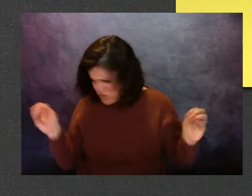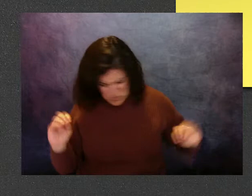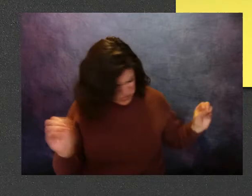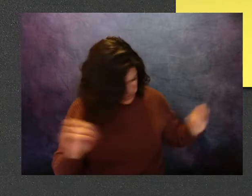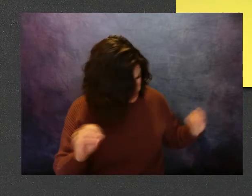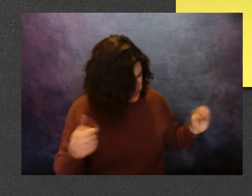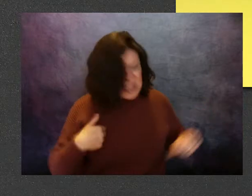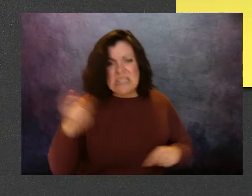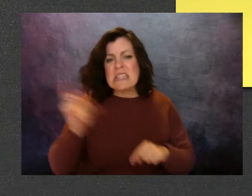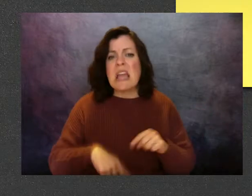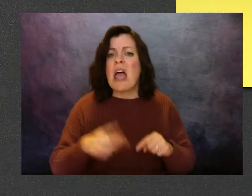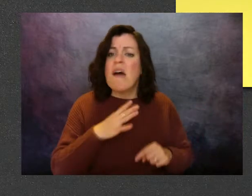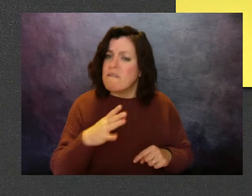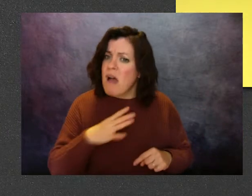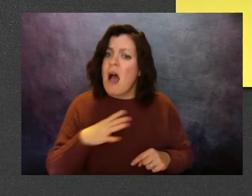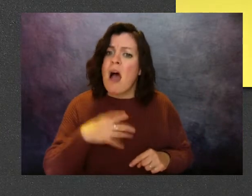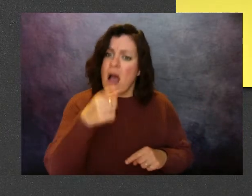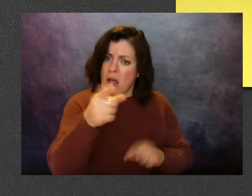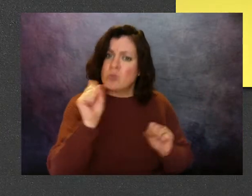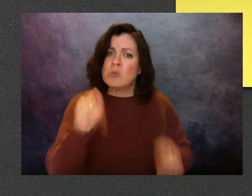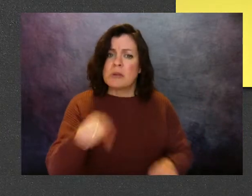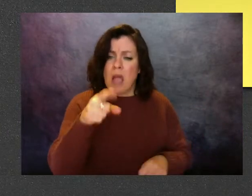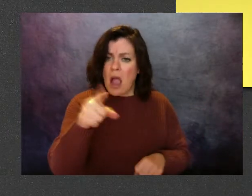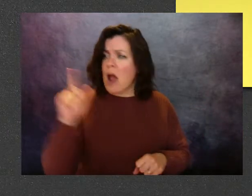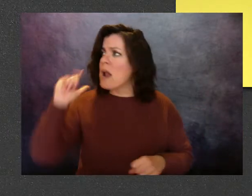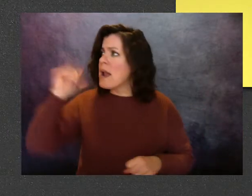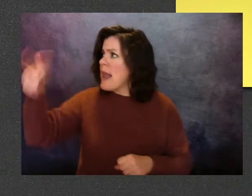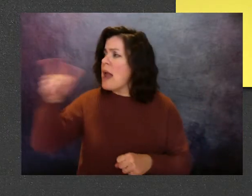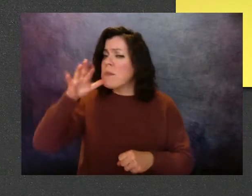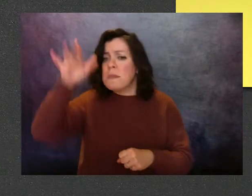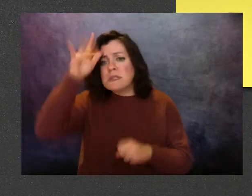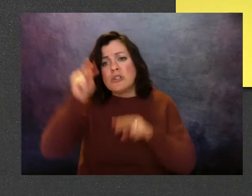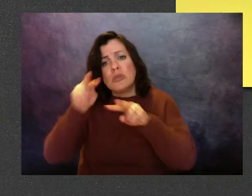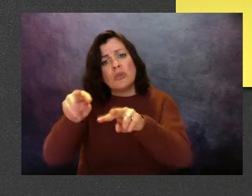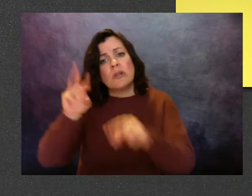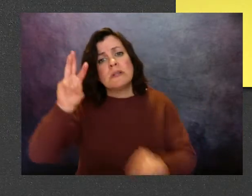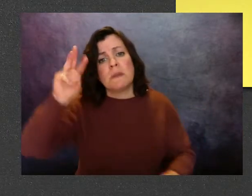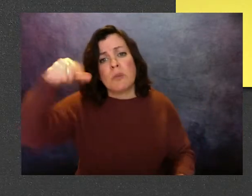forget what materials they need. They can go to WQLN.org where